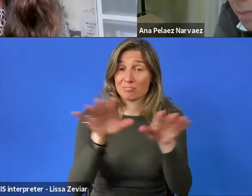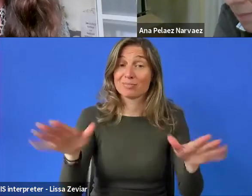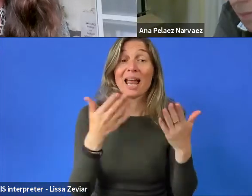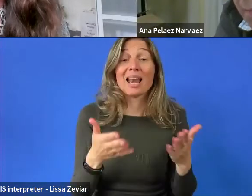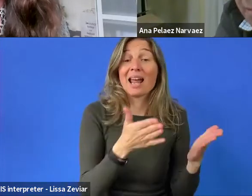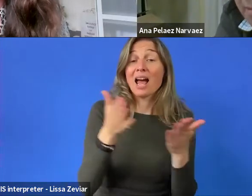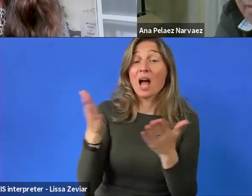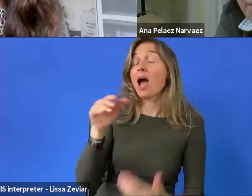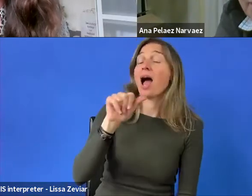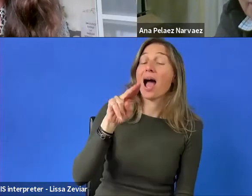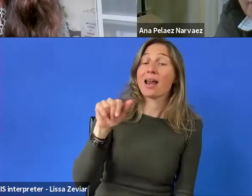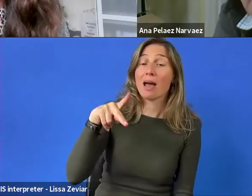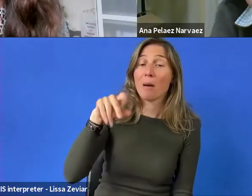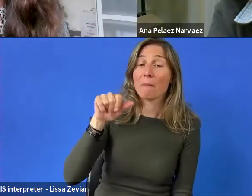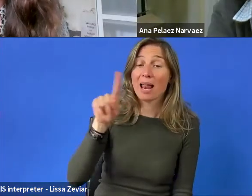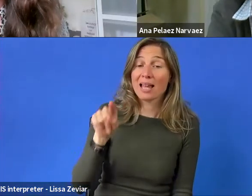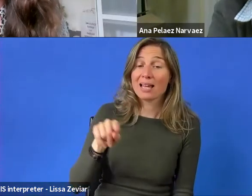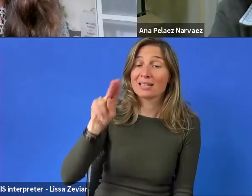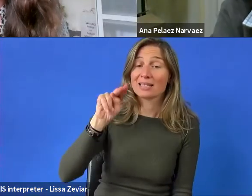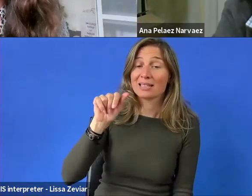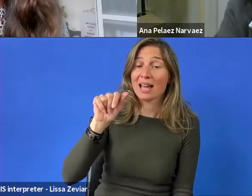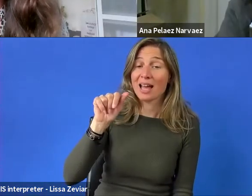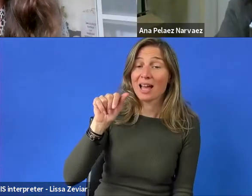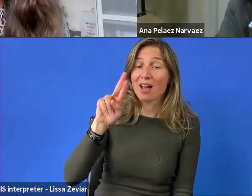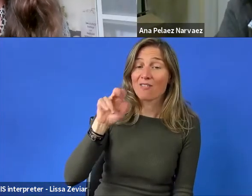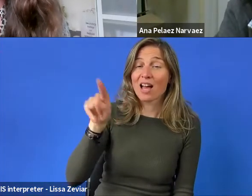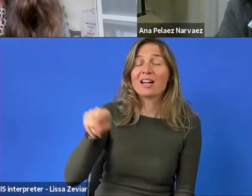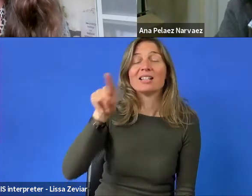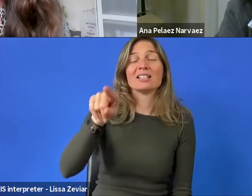who is the Vice President of the EDF and Vice-Chair